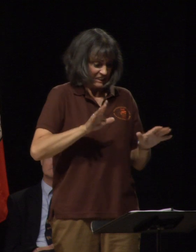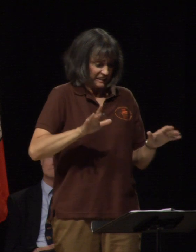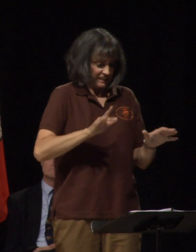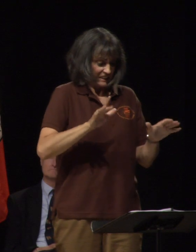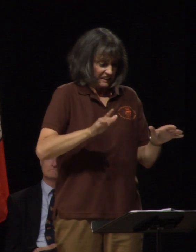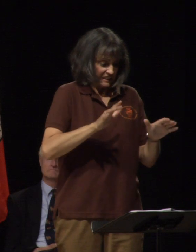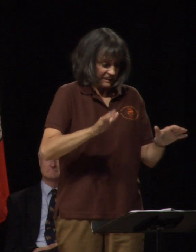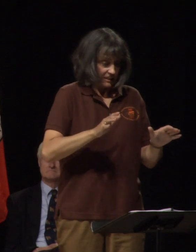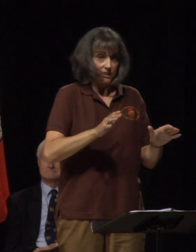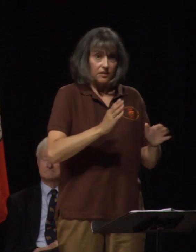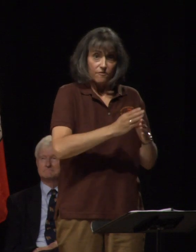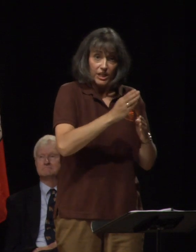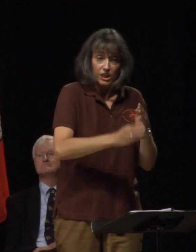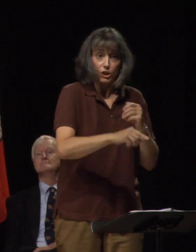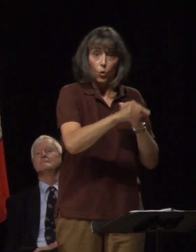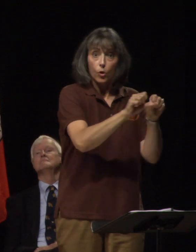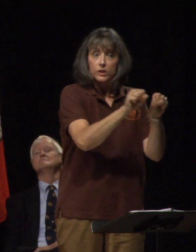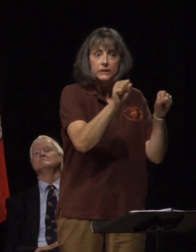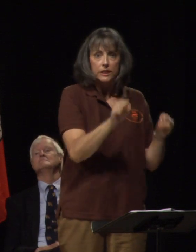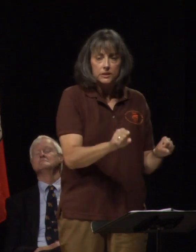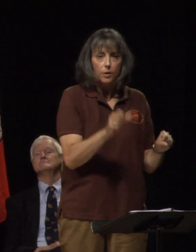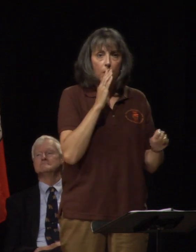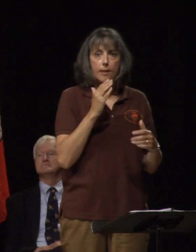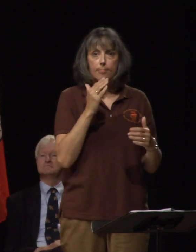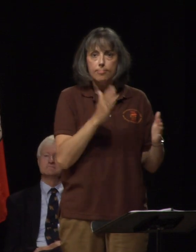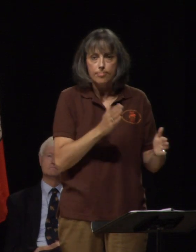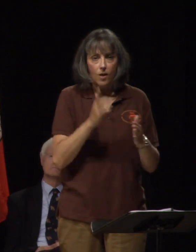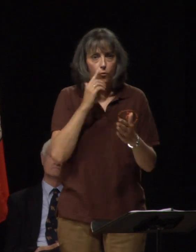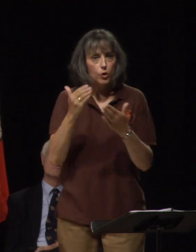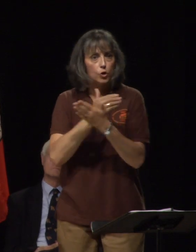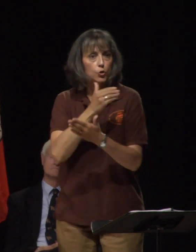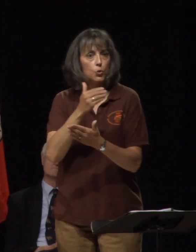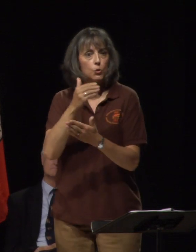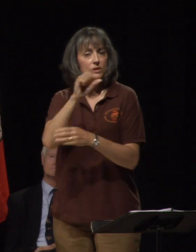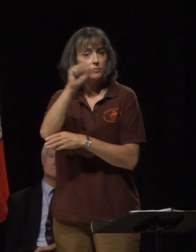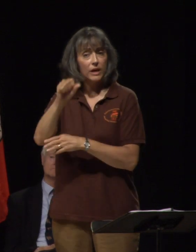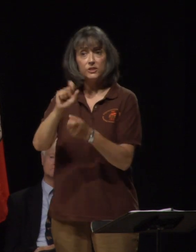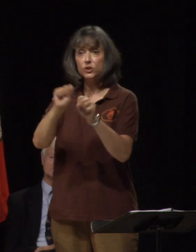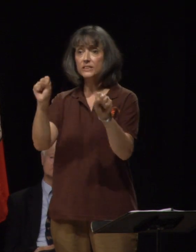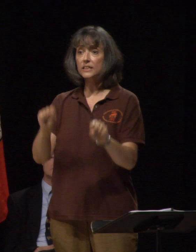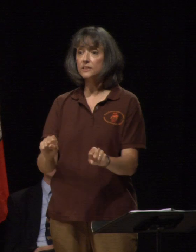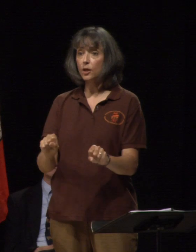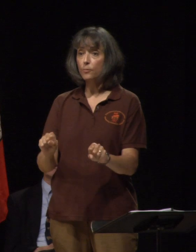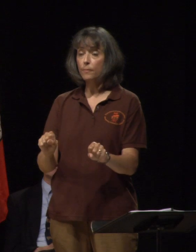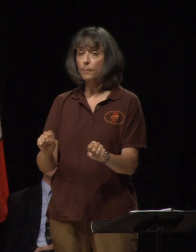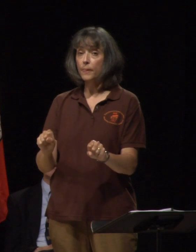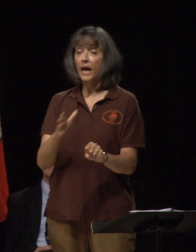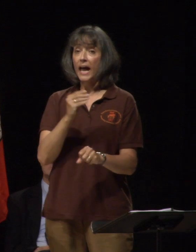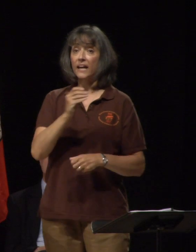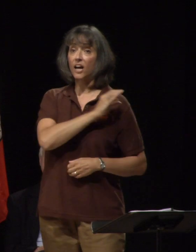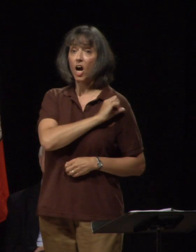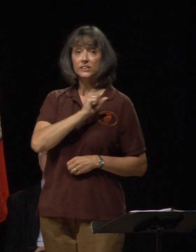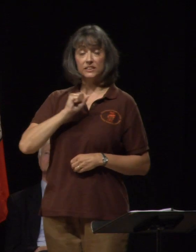PRECONVERSION PROCESS. AND THE STAFF CONTINUED TO MAKE SURE THAT WE RETAINED OUR STUDENTS.